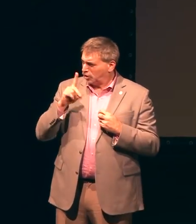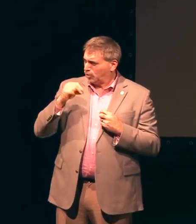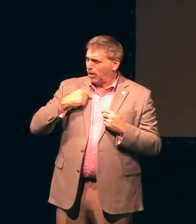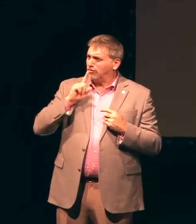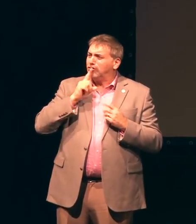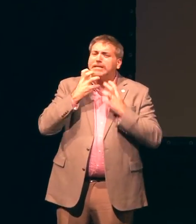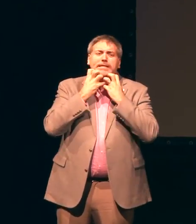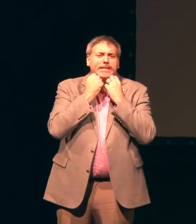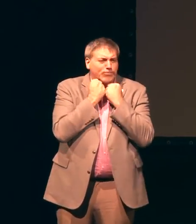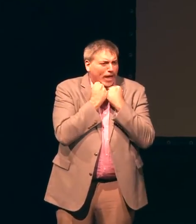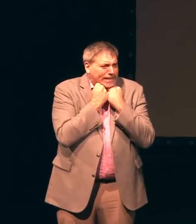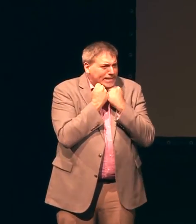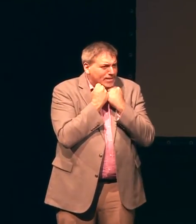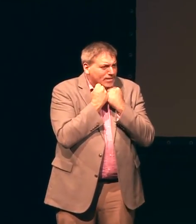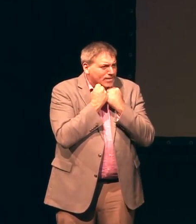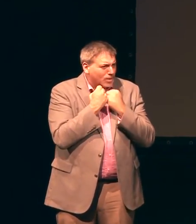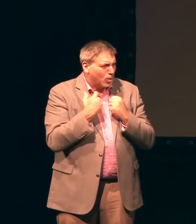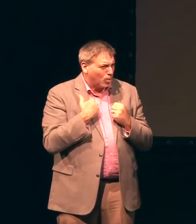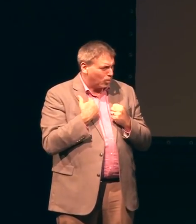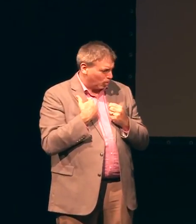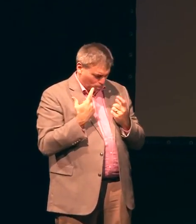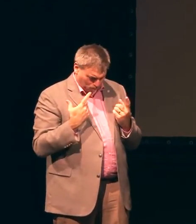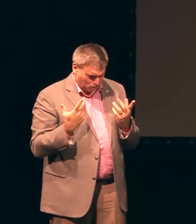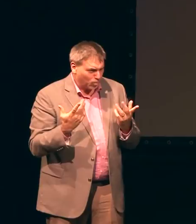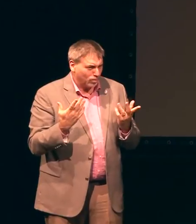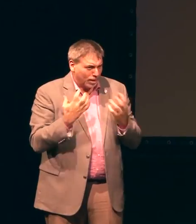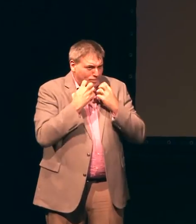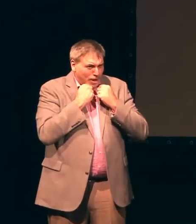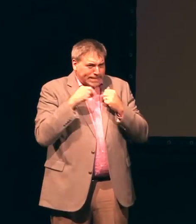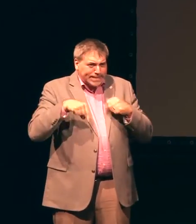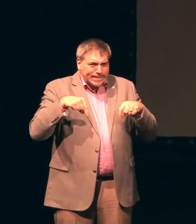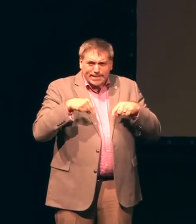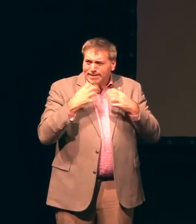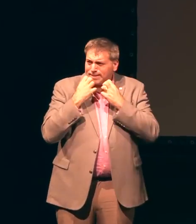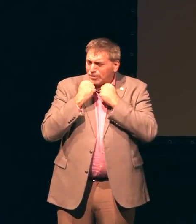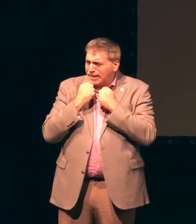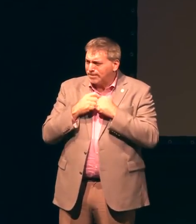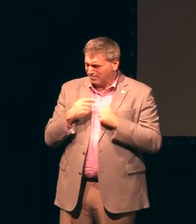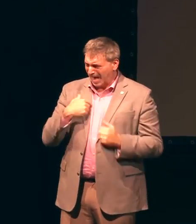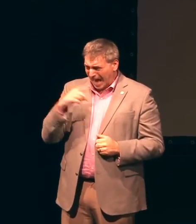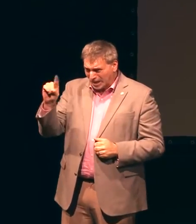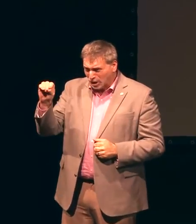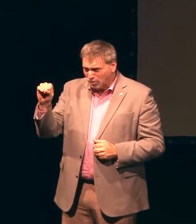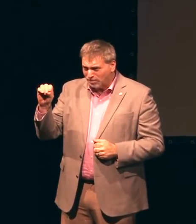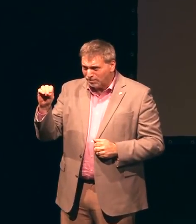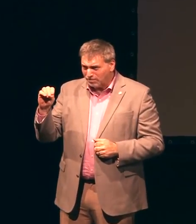said may cause you to reassess what you're thinking, what you want to embrace is what